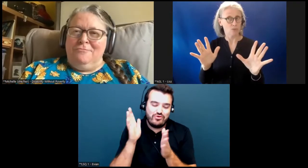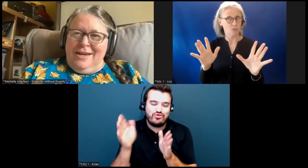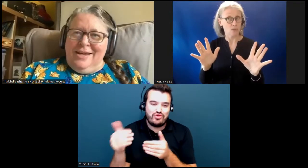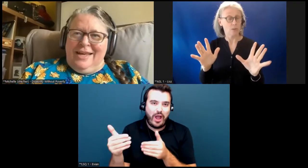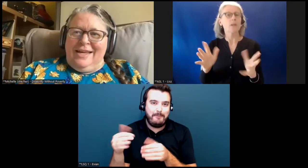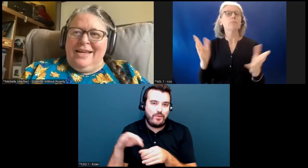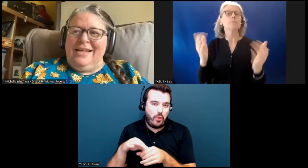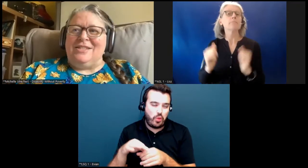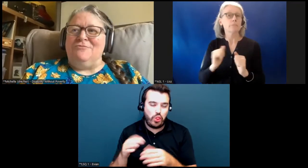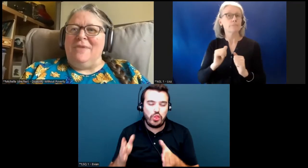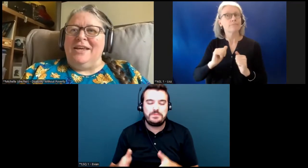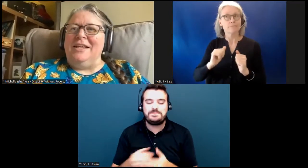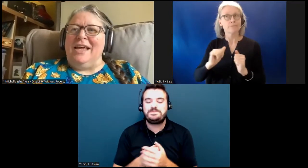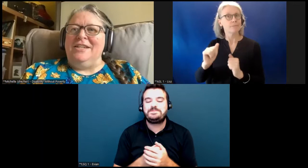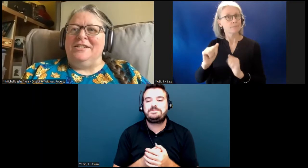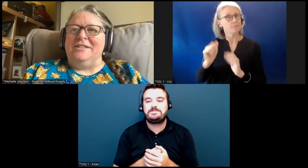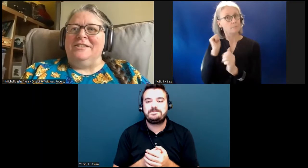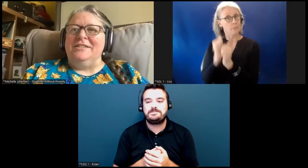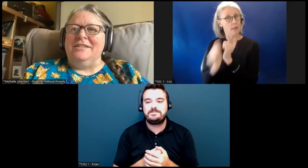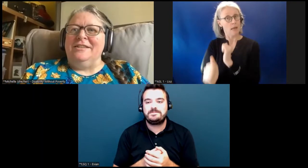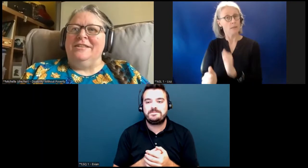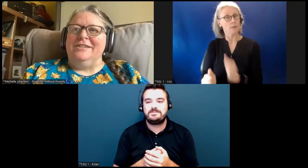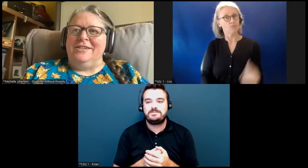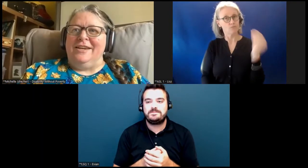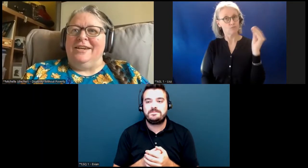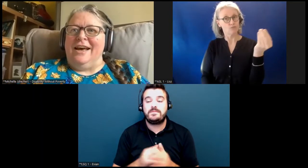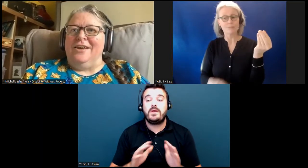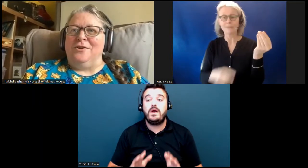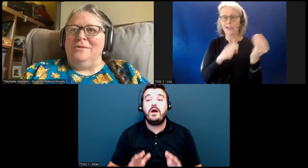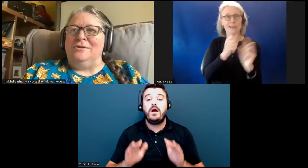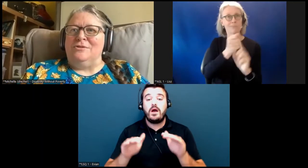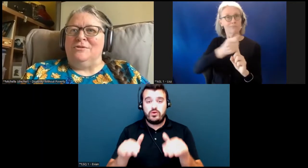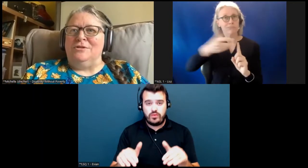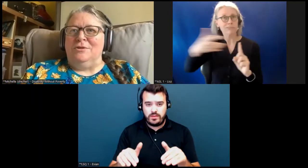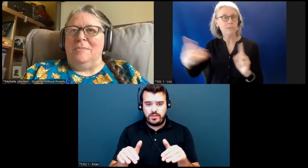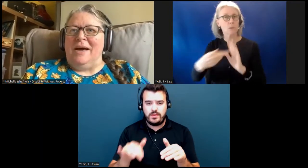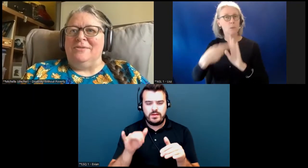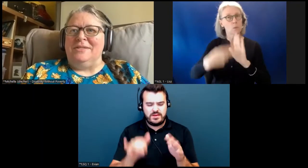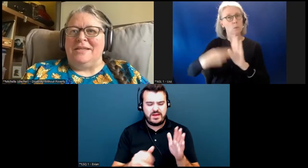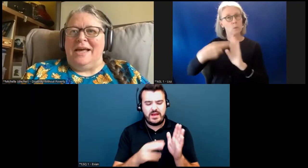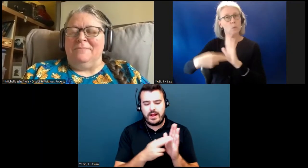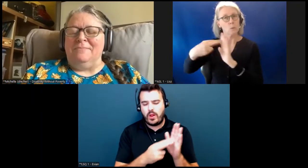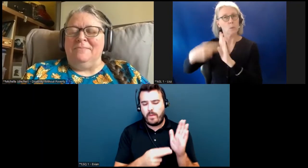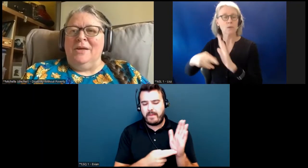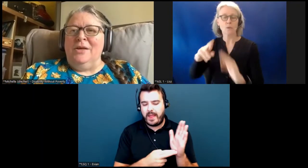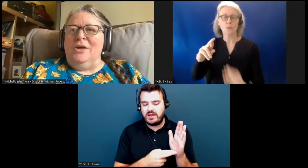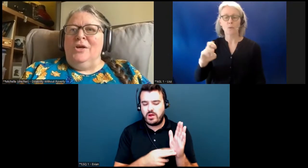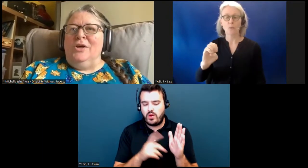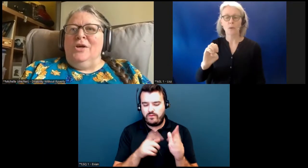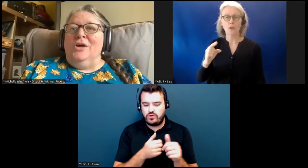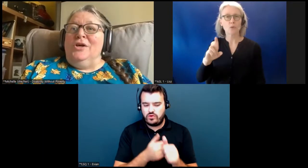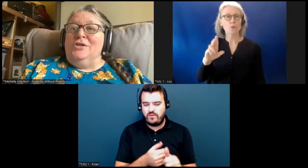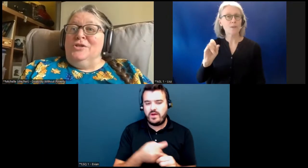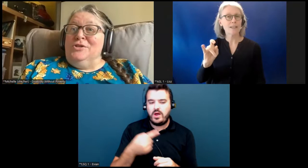AND REALLY IT IS THE REGULATIONS THAT JEN AND I ARE GOING TO TALK TO YOU ABOUT TODAY.